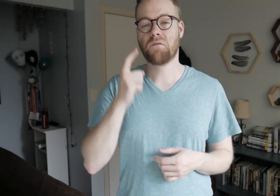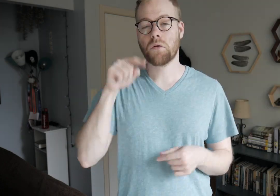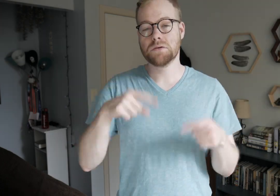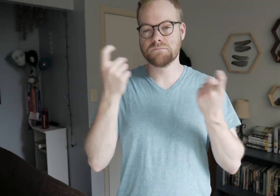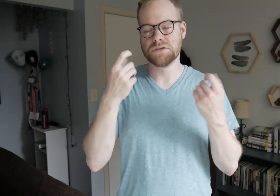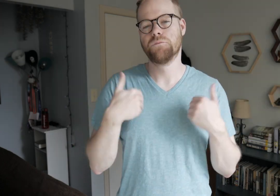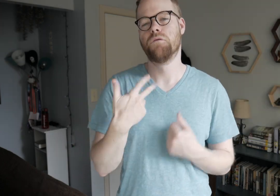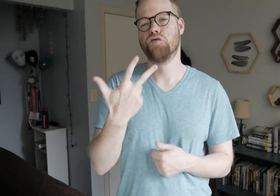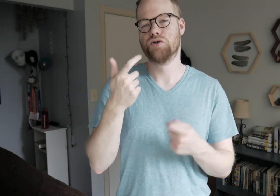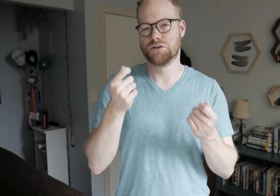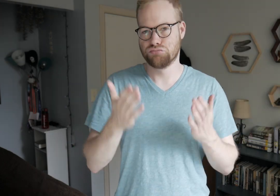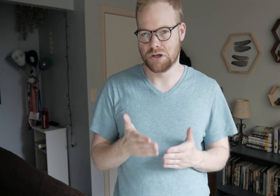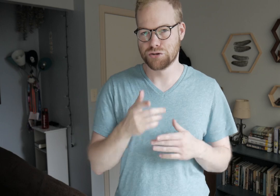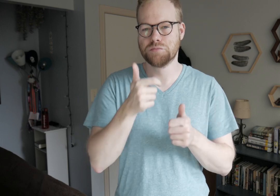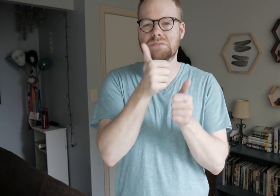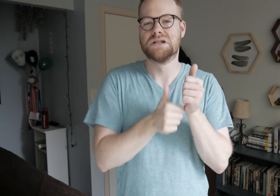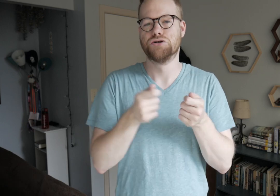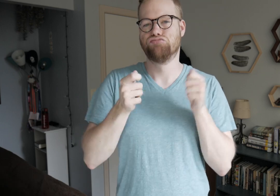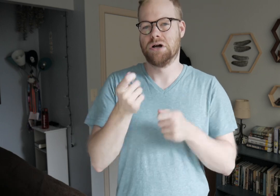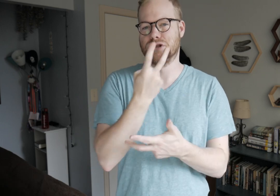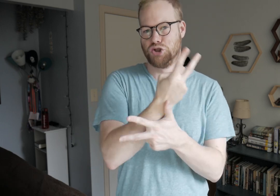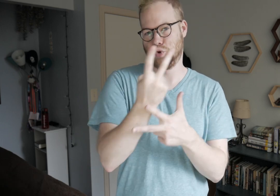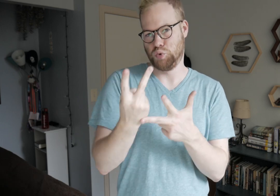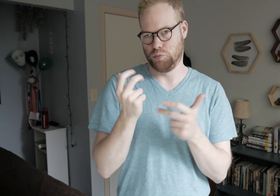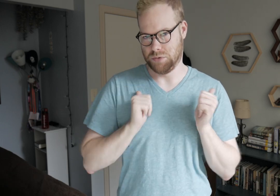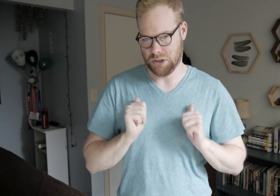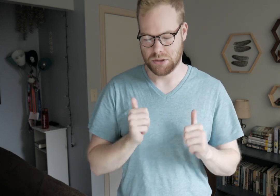For this festival, there were three directors, each one directed two plays.